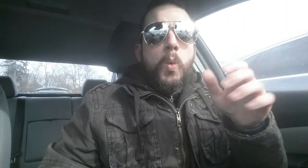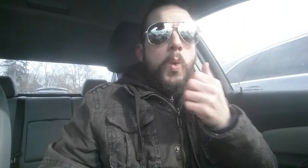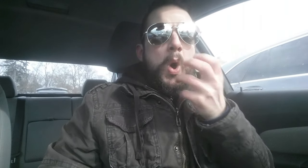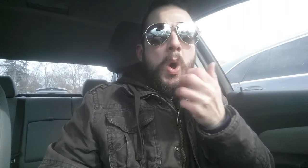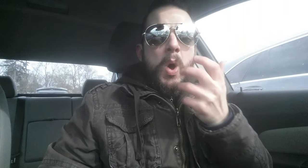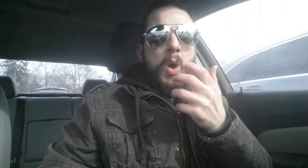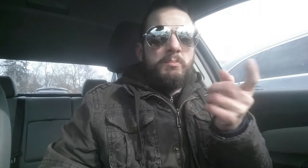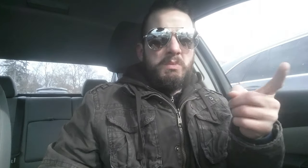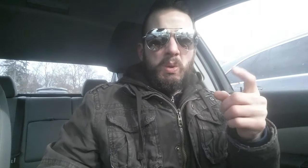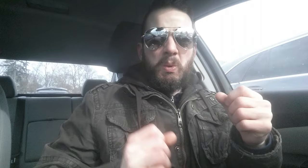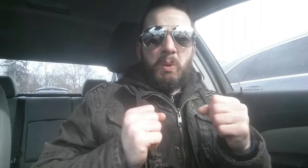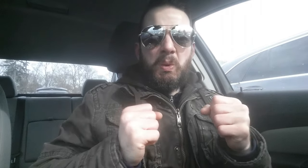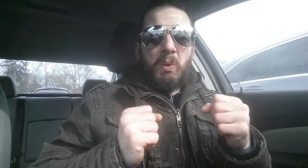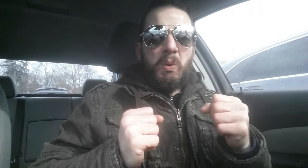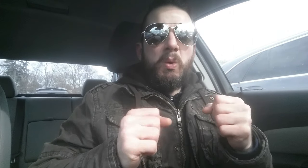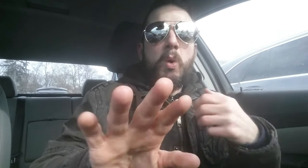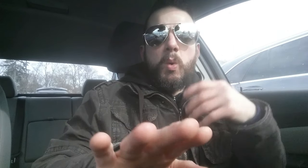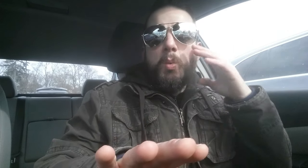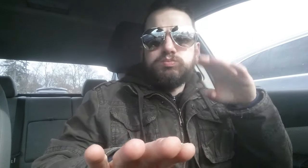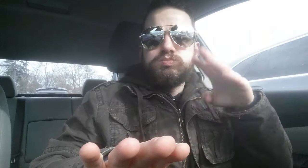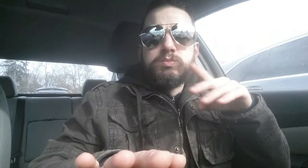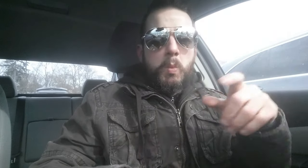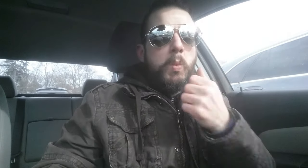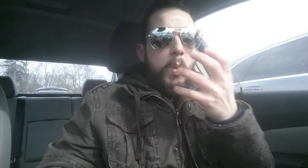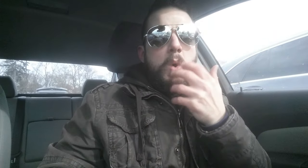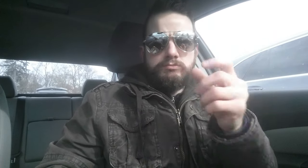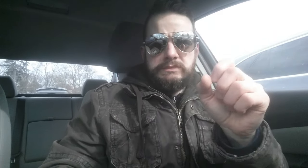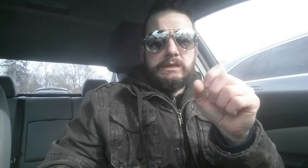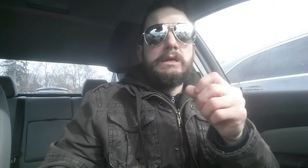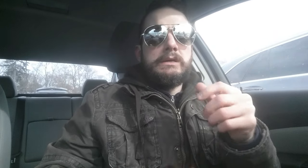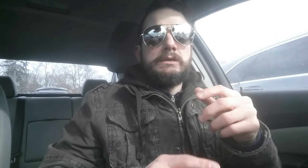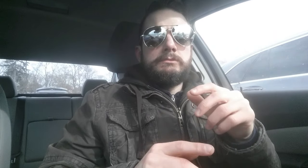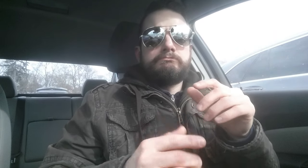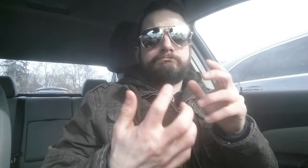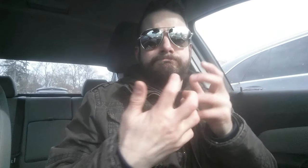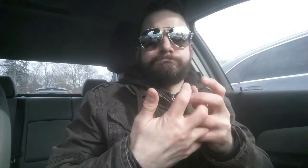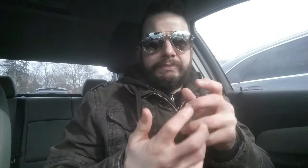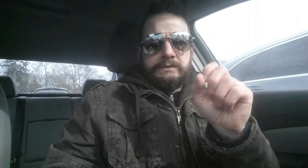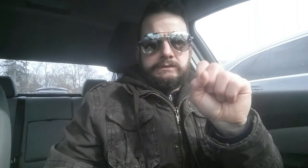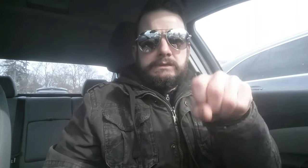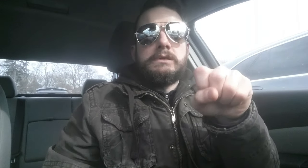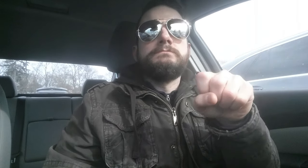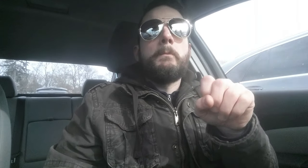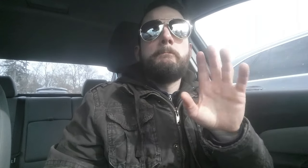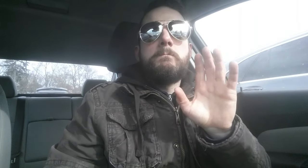They're outside in the cold right now but they really mean to live in the warm climate. We all know that but